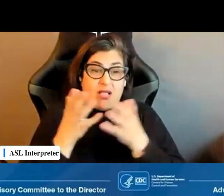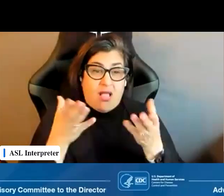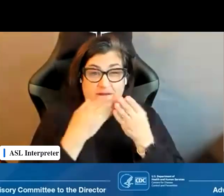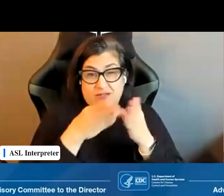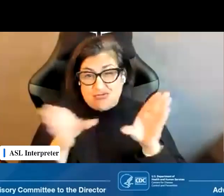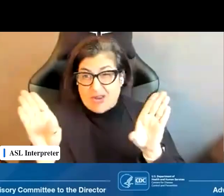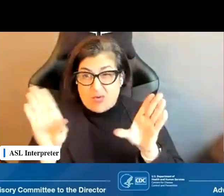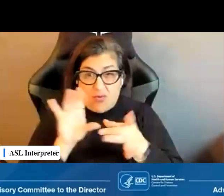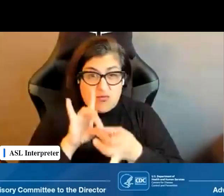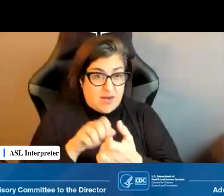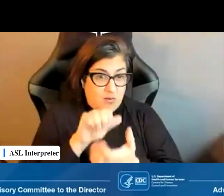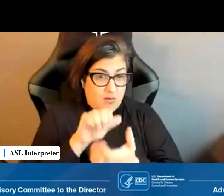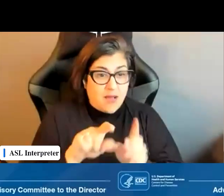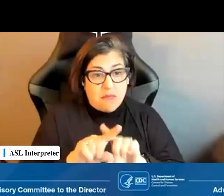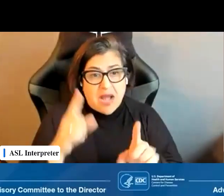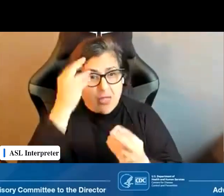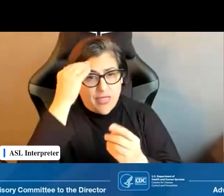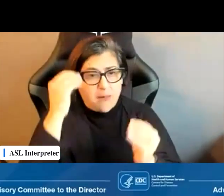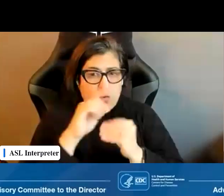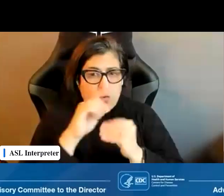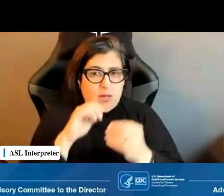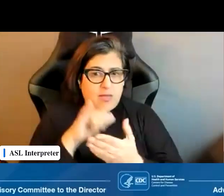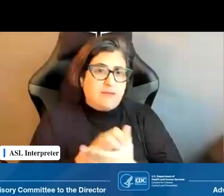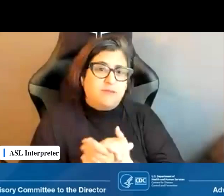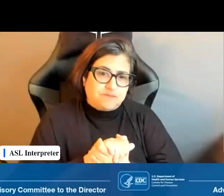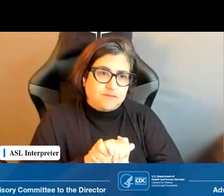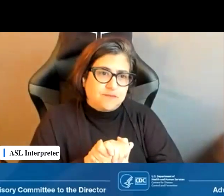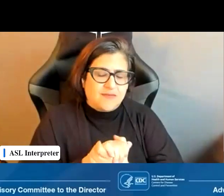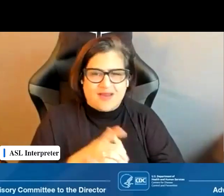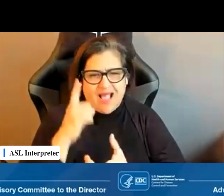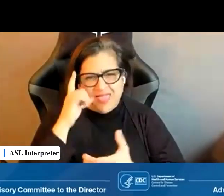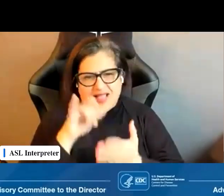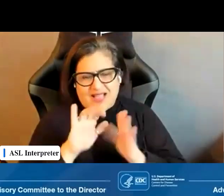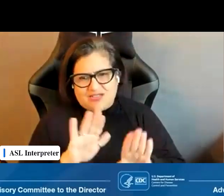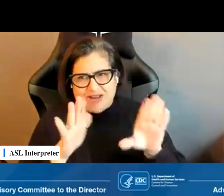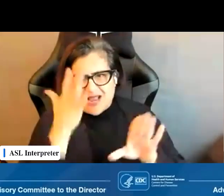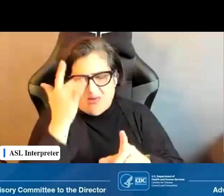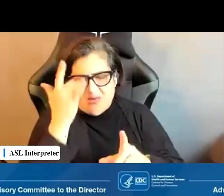of that, but I'll think a little bit more about that. Yeah. I think that's great because I just feel like there's others could benefit from things